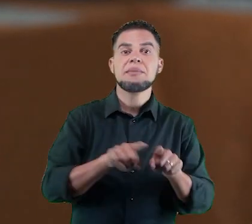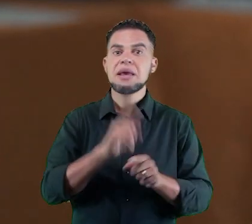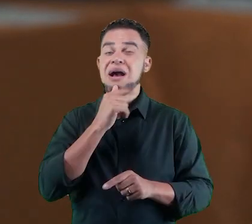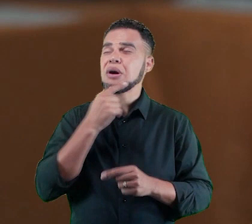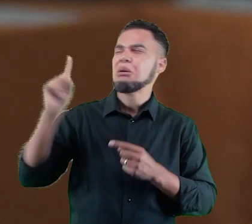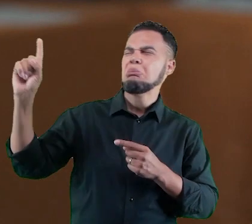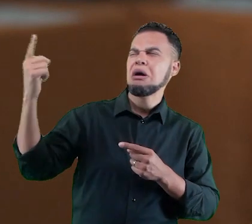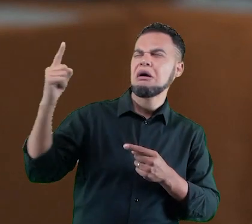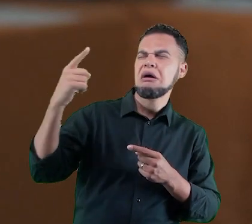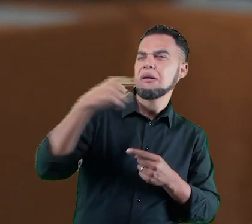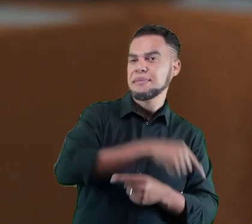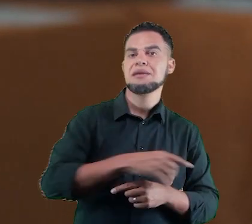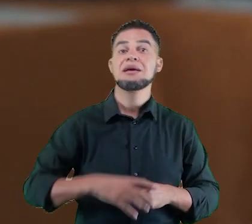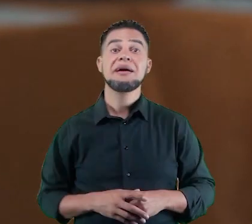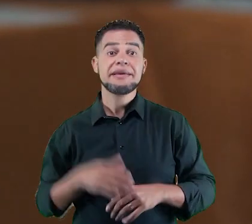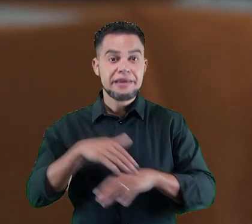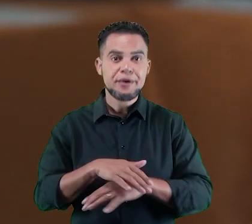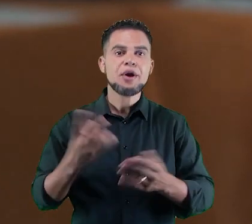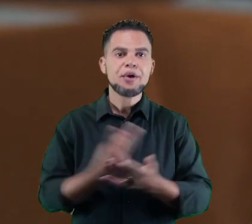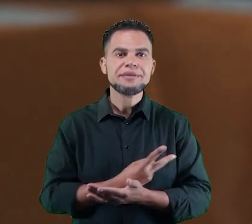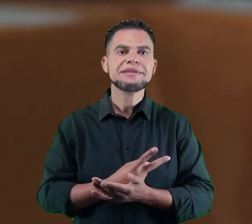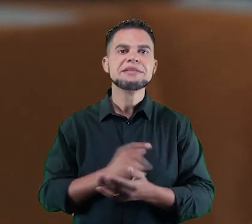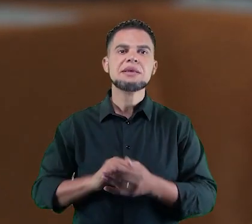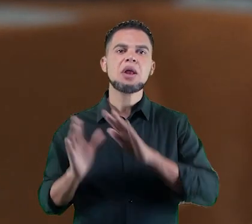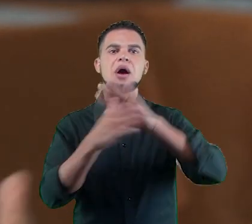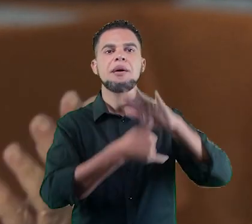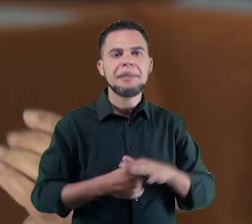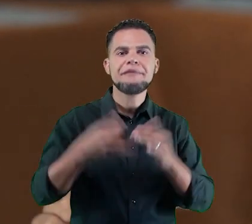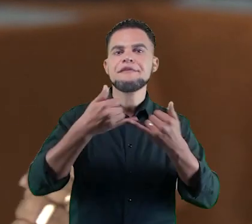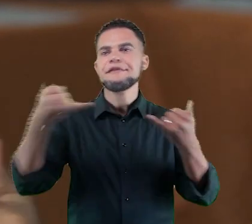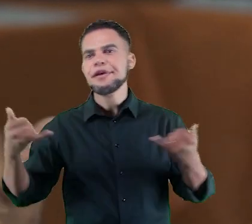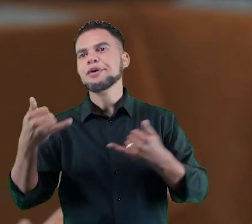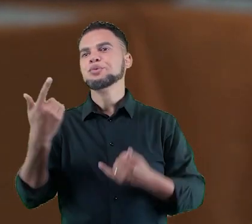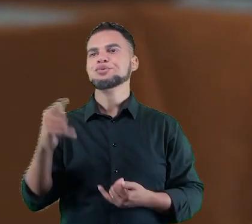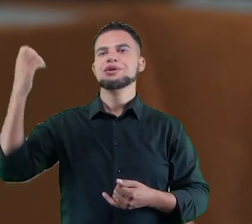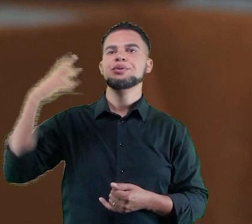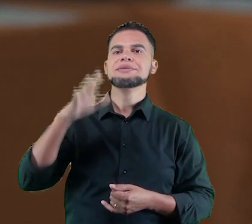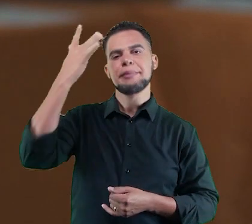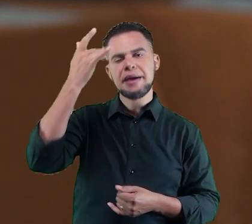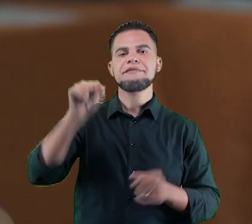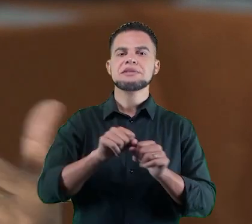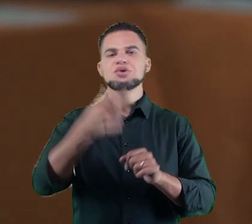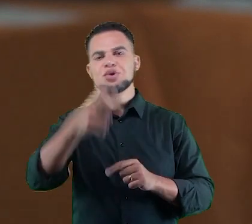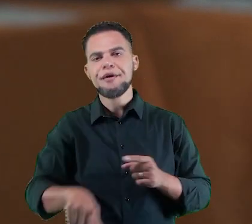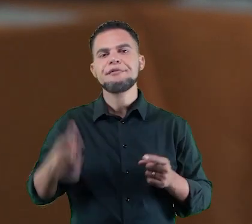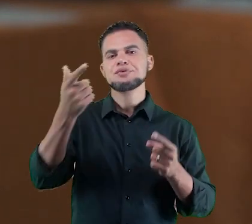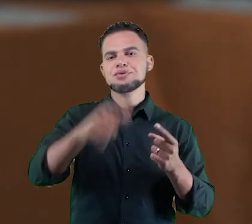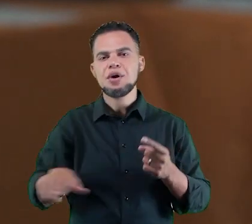pouring water here and there, too. And they used to steal from us, the wires, and the power used to go off. The next day, we had to do the same thing.